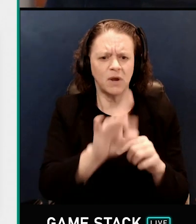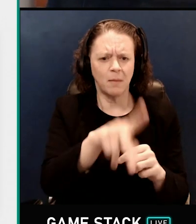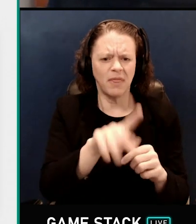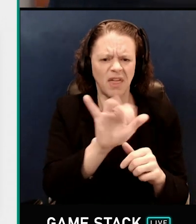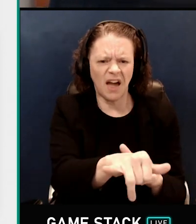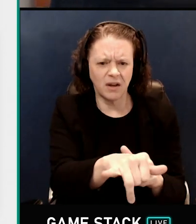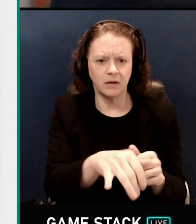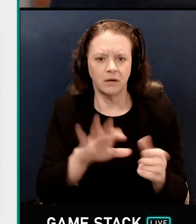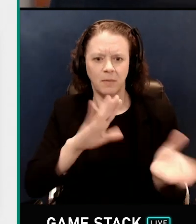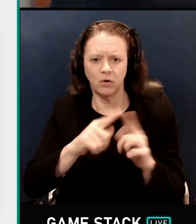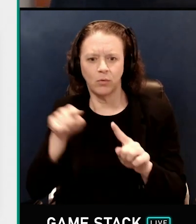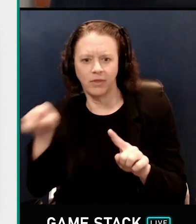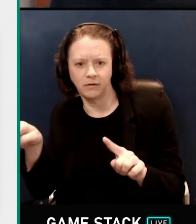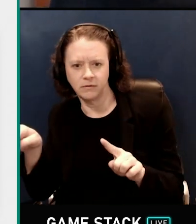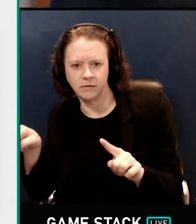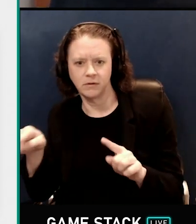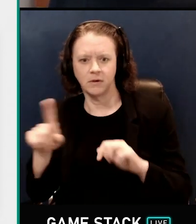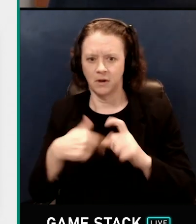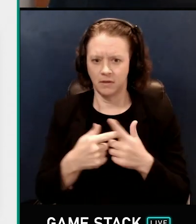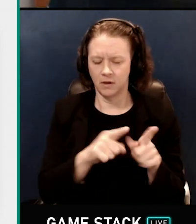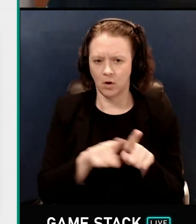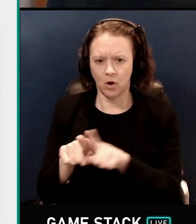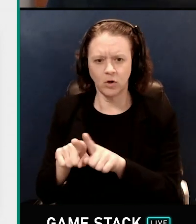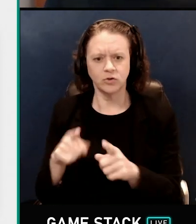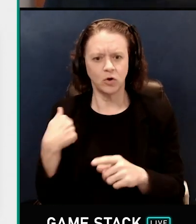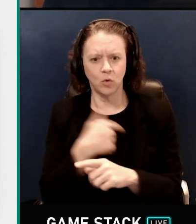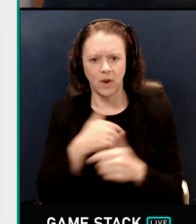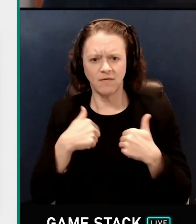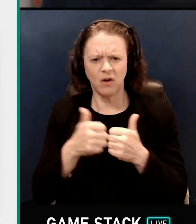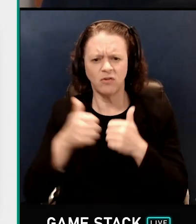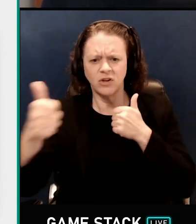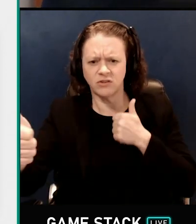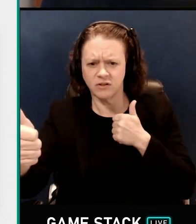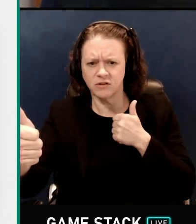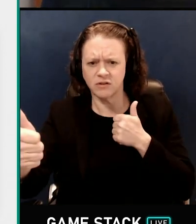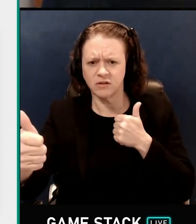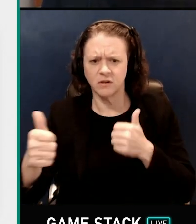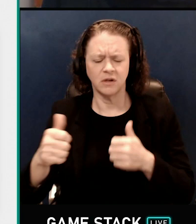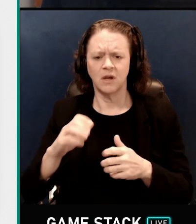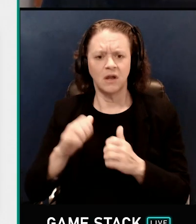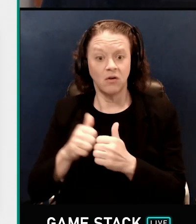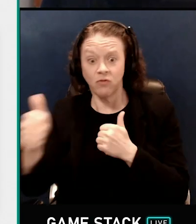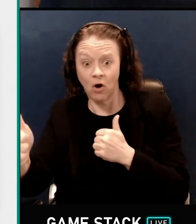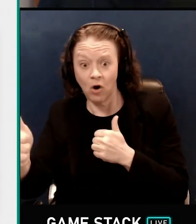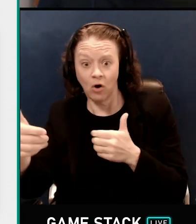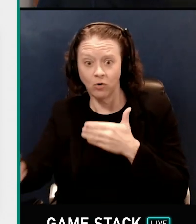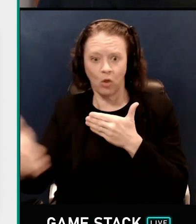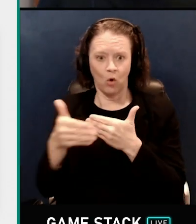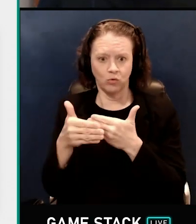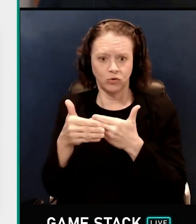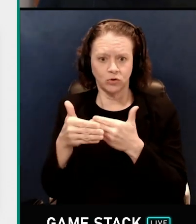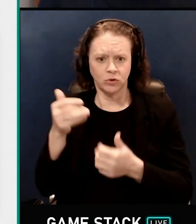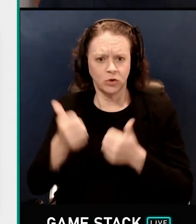How far away is it from the current player? And by combining these considerations, we can therefore figure out which one of these pickups